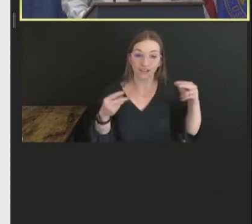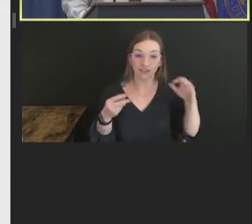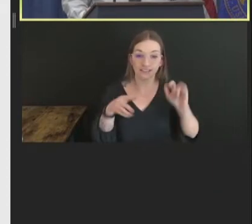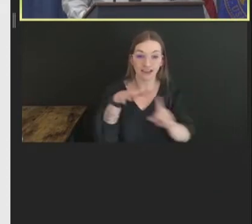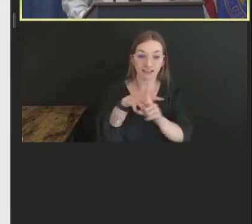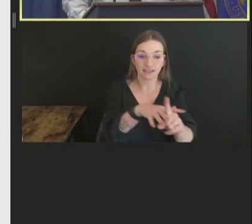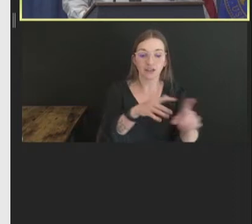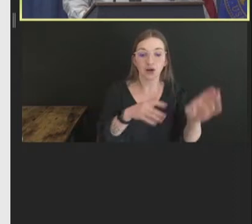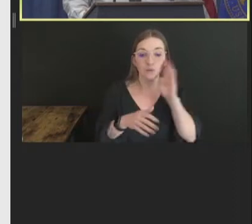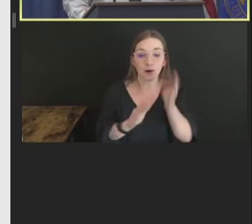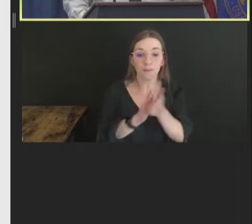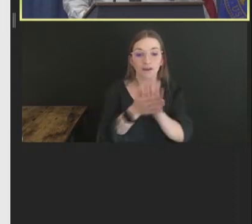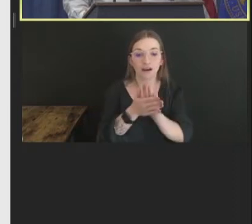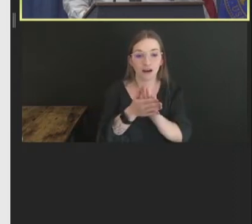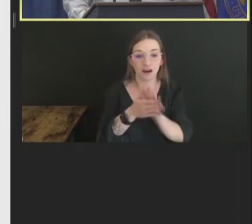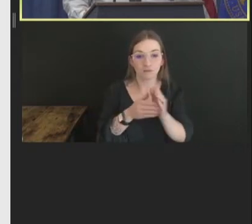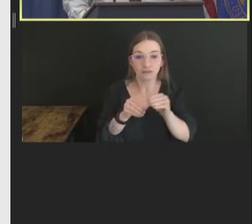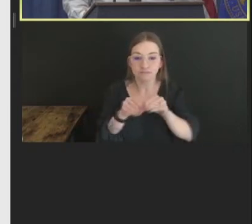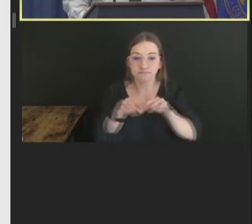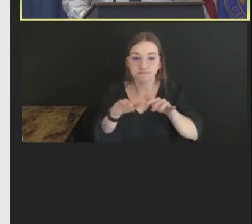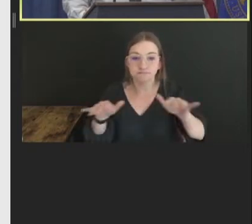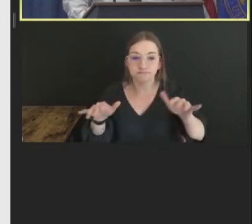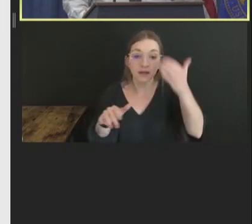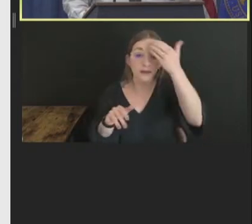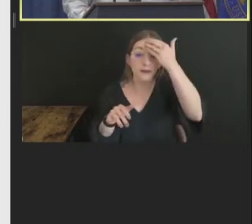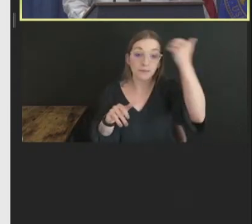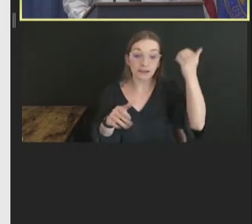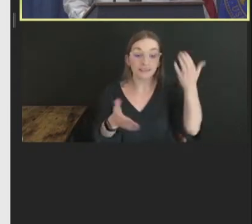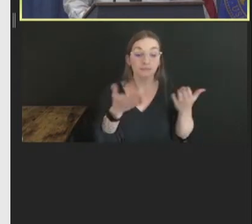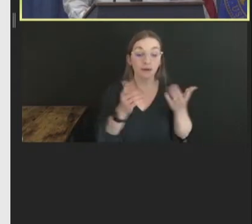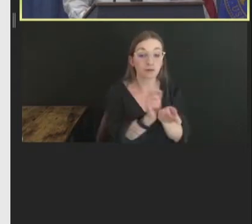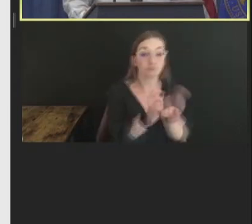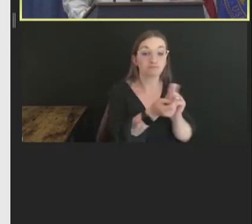costs that are associated with those mutations that don't allow that virus to become dominant.